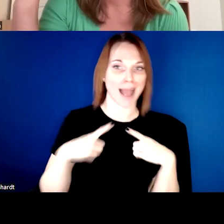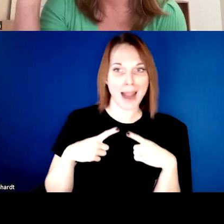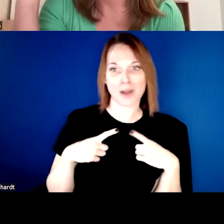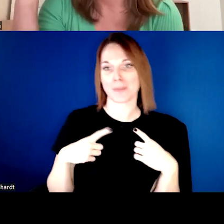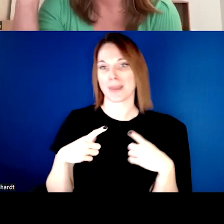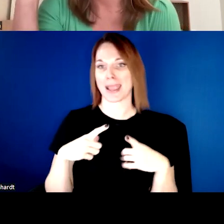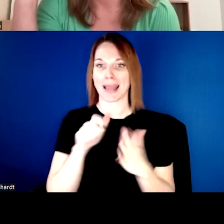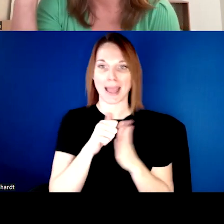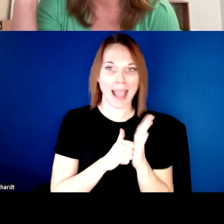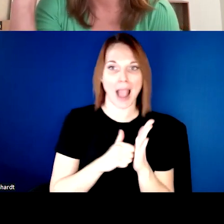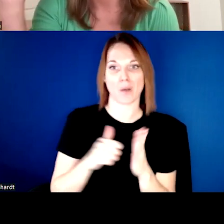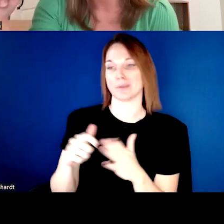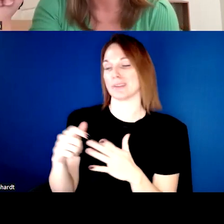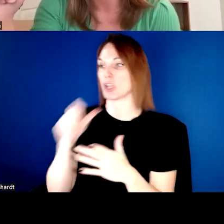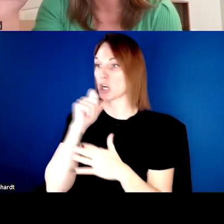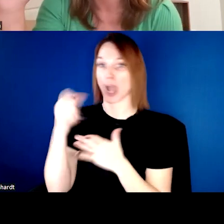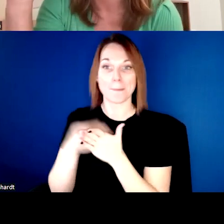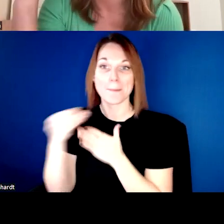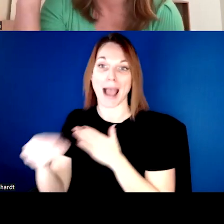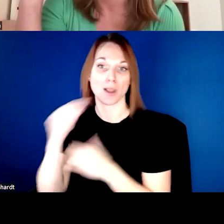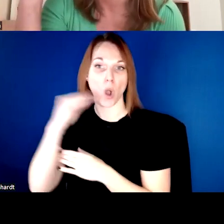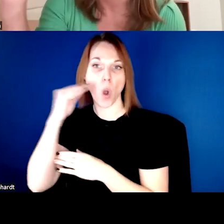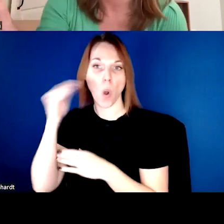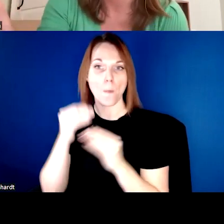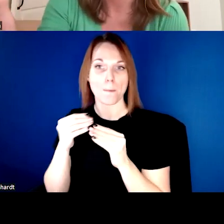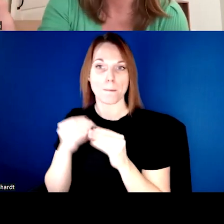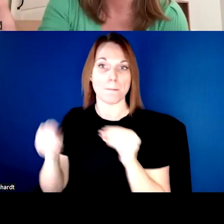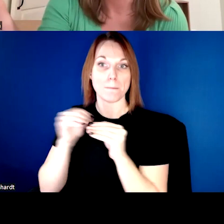they're not buying a home sooner, they're not buying a different type of